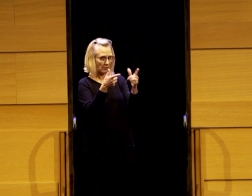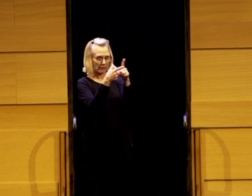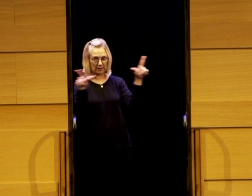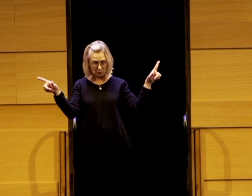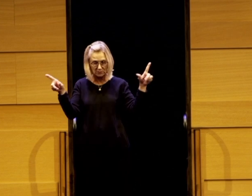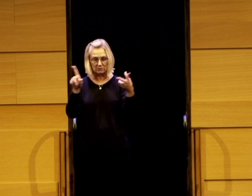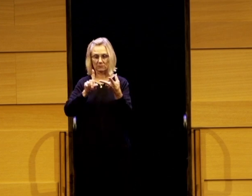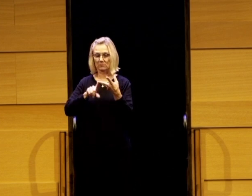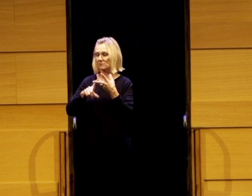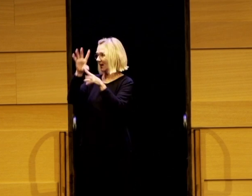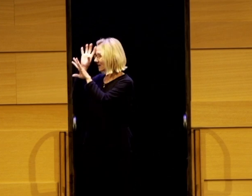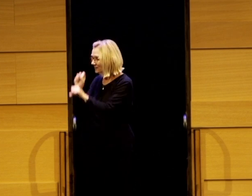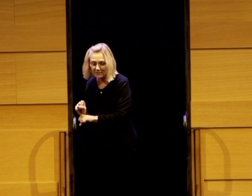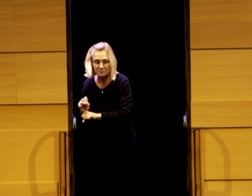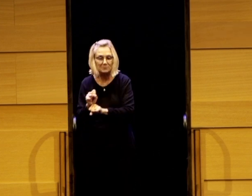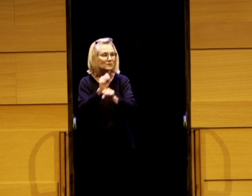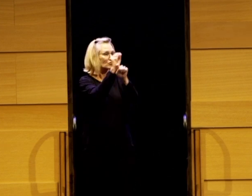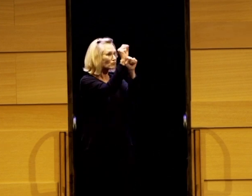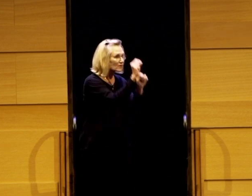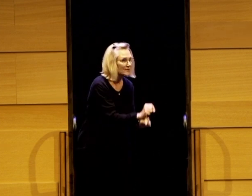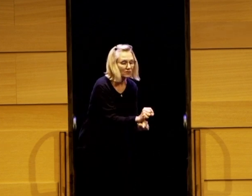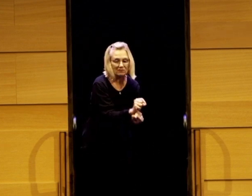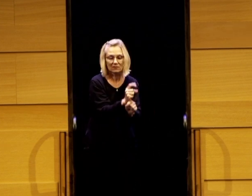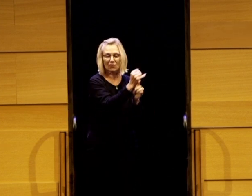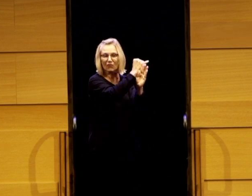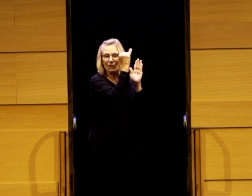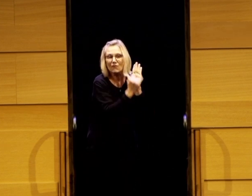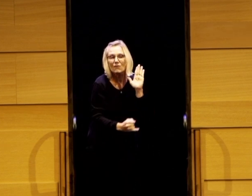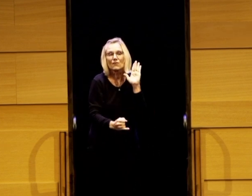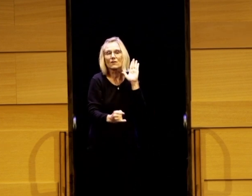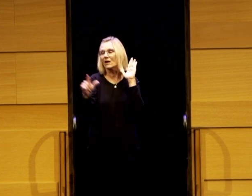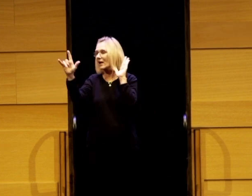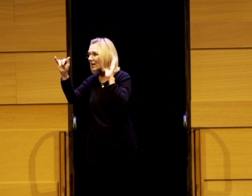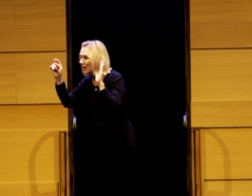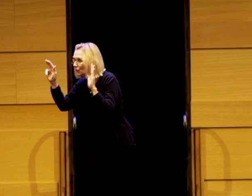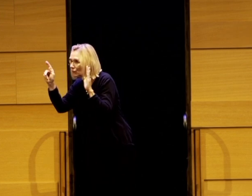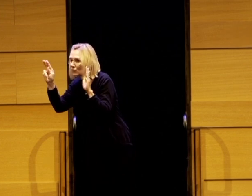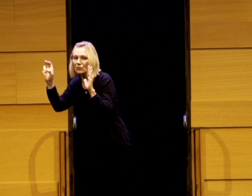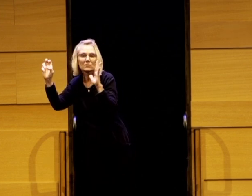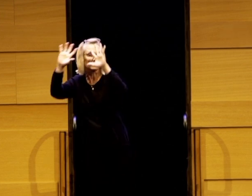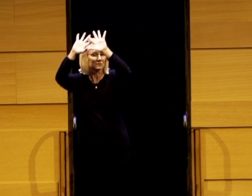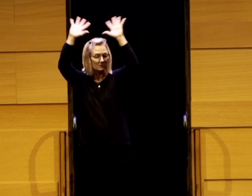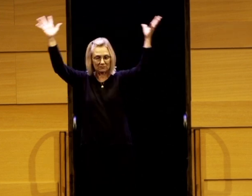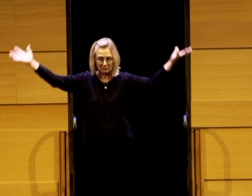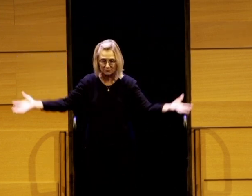language, our traditions, our art, our literature; all of that combined.